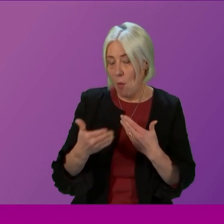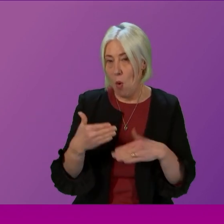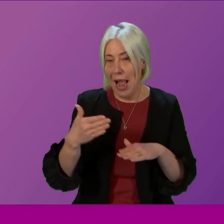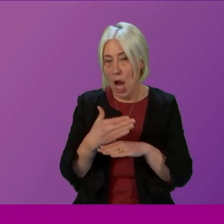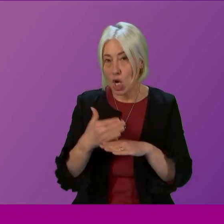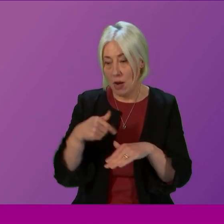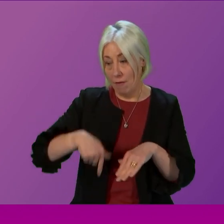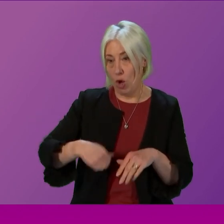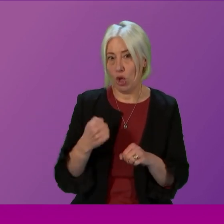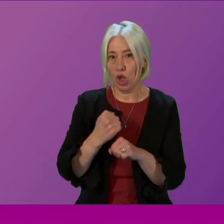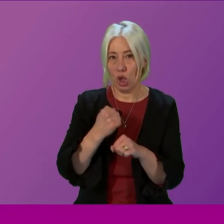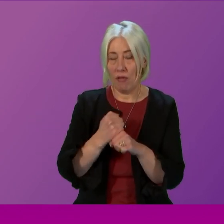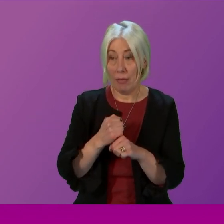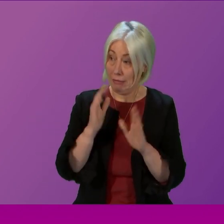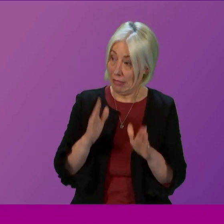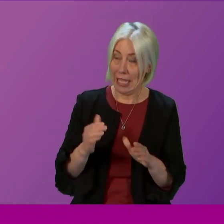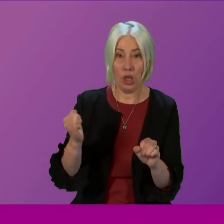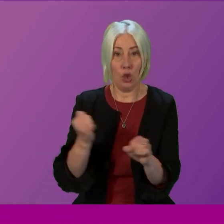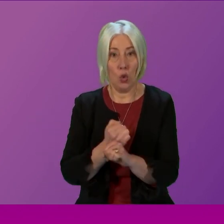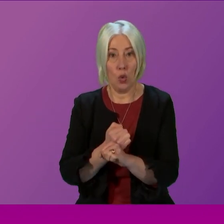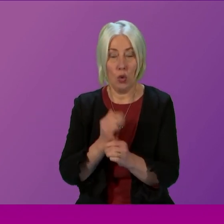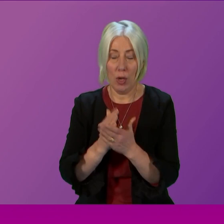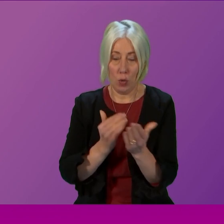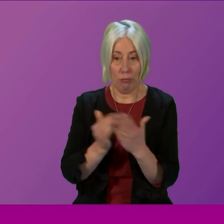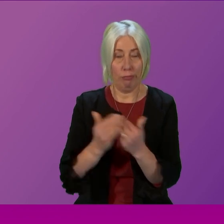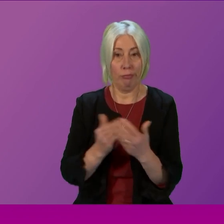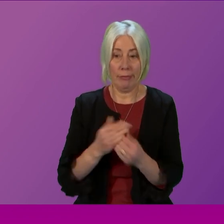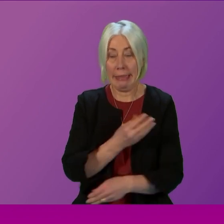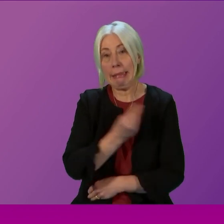Government needs to take to address some of the issues that are raised.